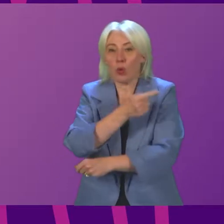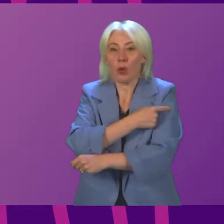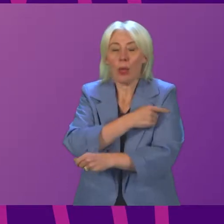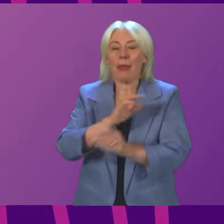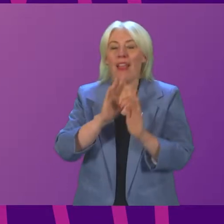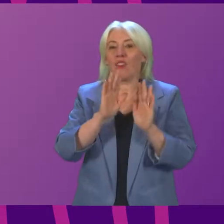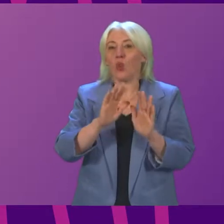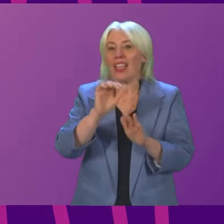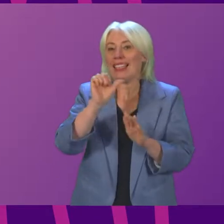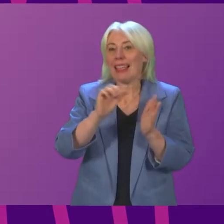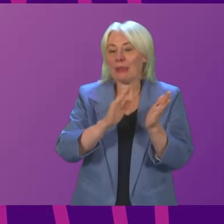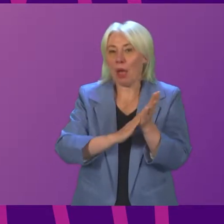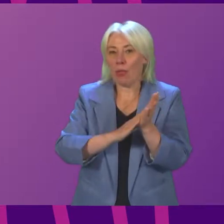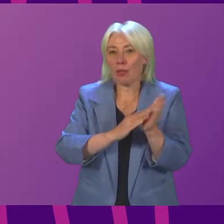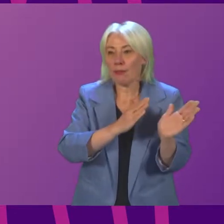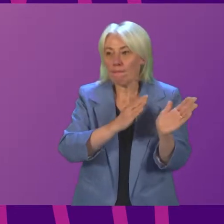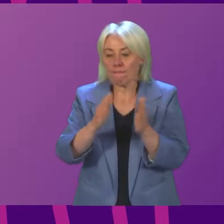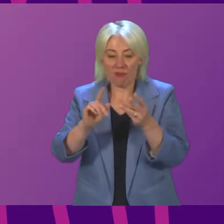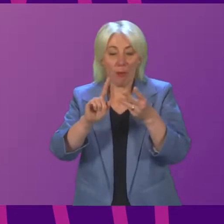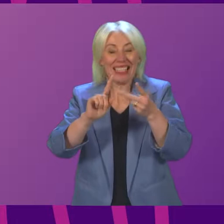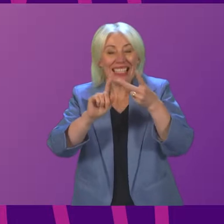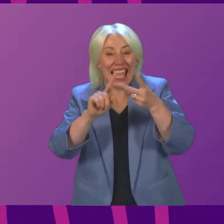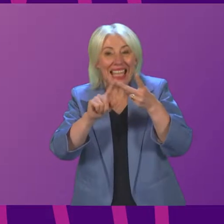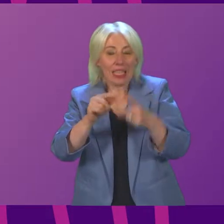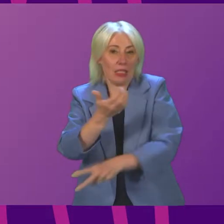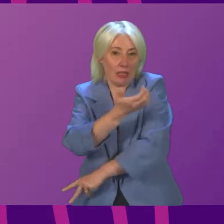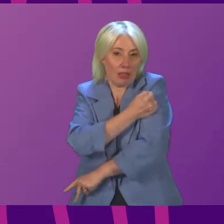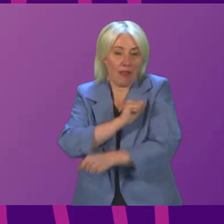have passed since their second Covid-19 vaccination dose before receiving their